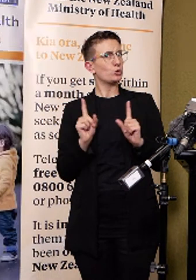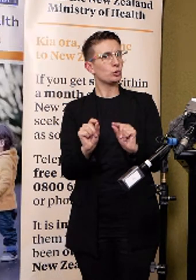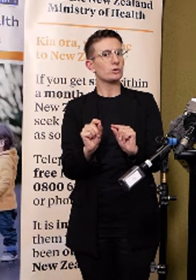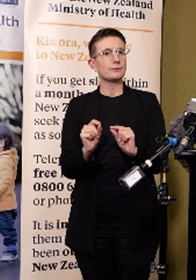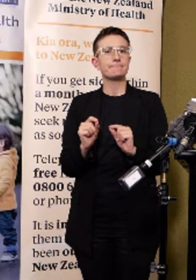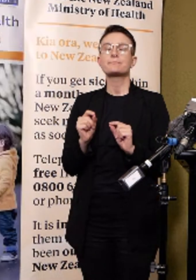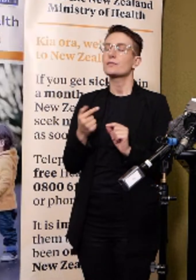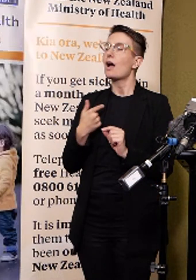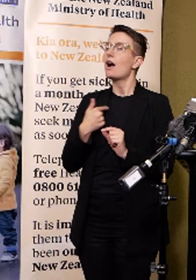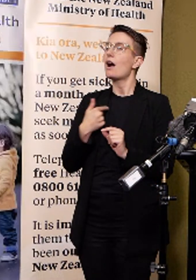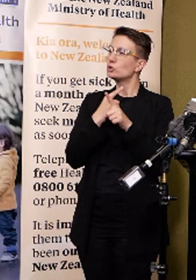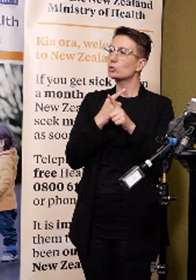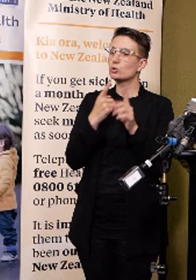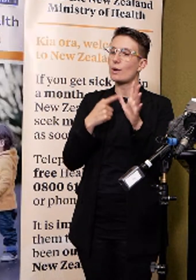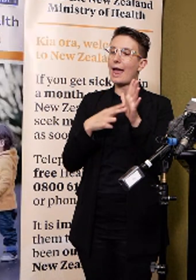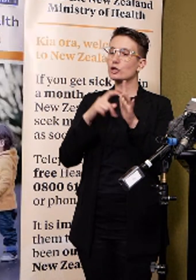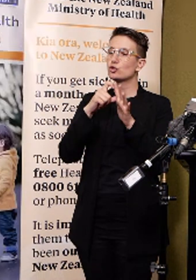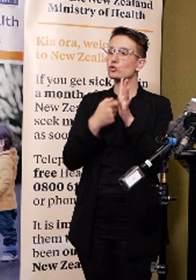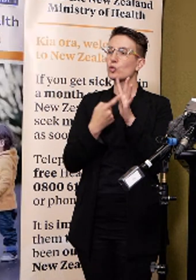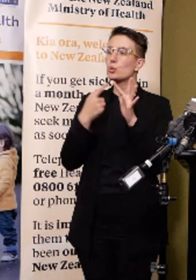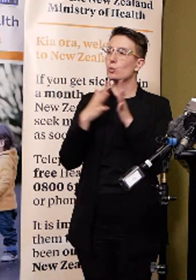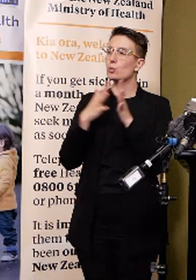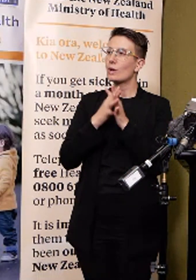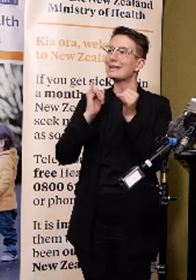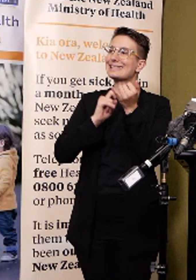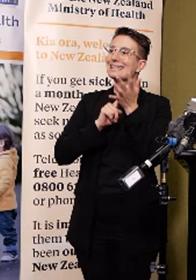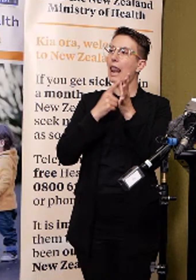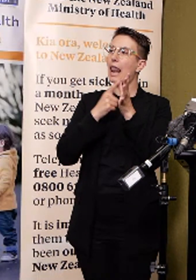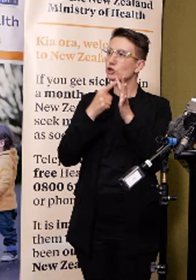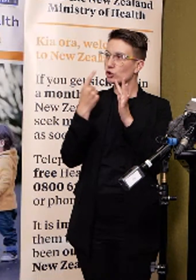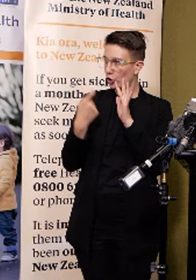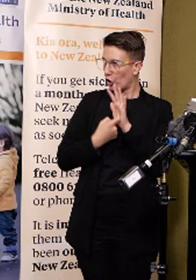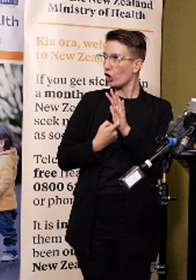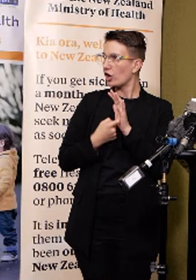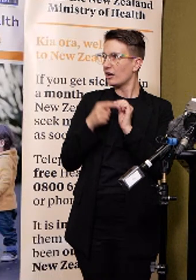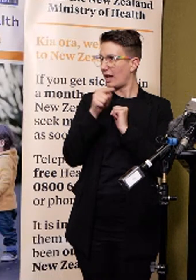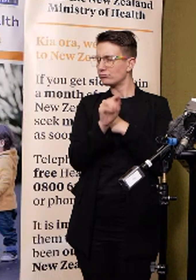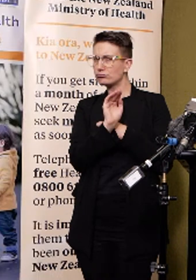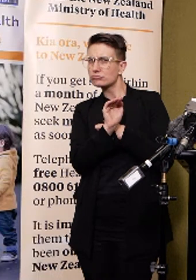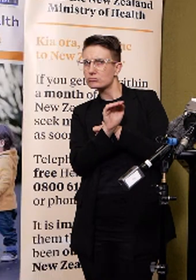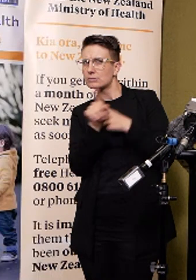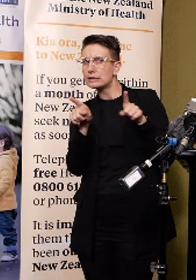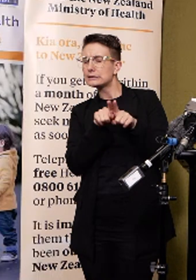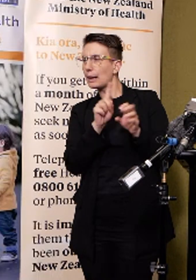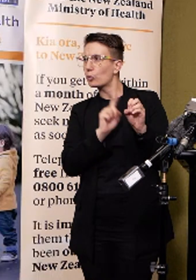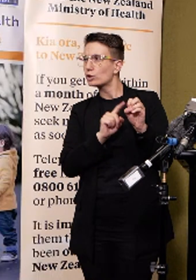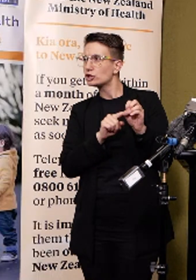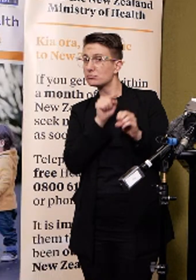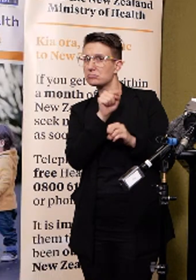So that's the Chief Executive of HealthOne-- he said that no, his staff hadn't reported that people weren't self isolating.